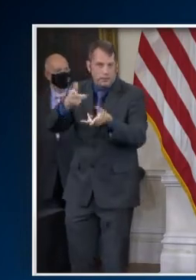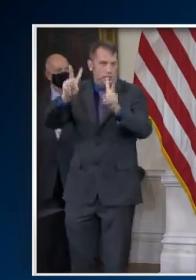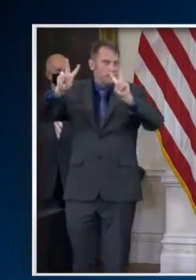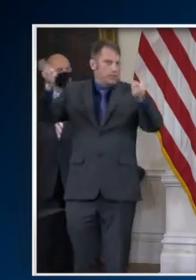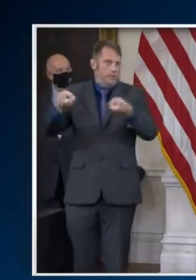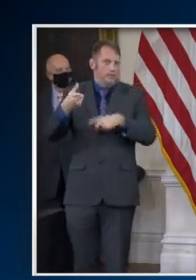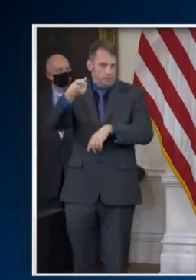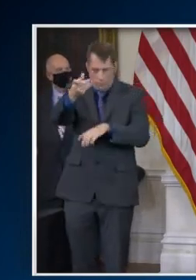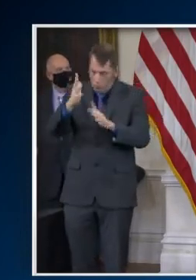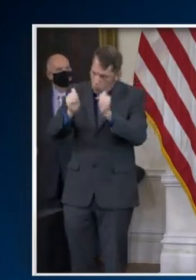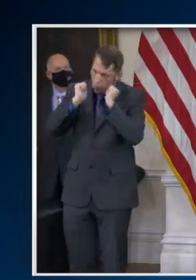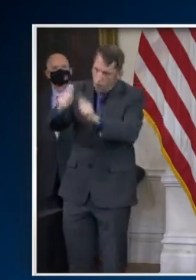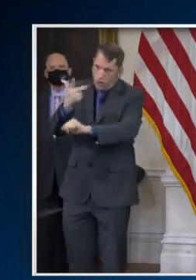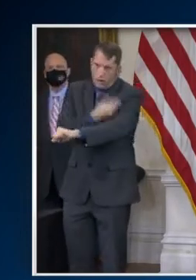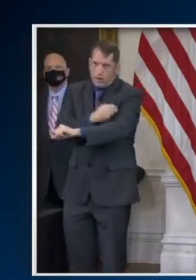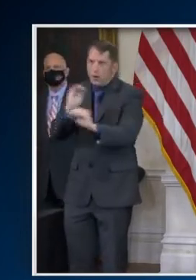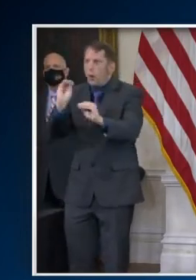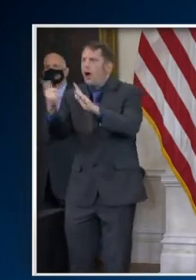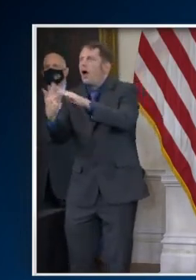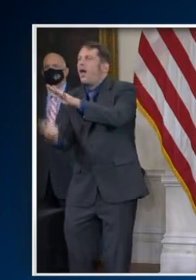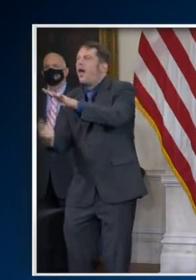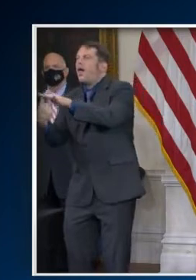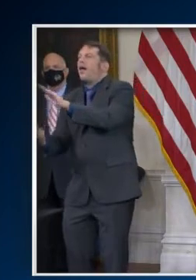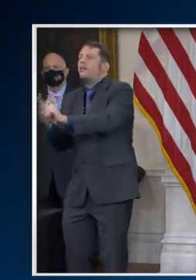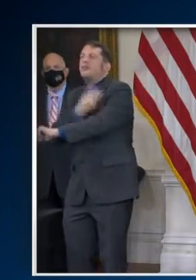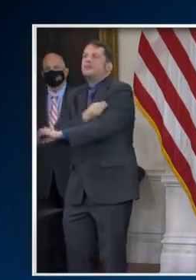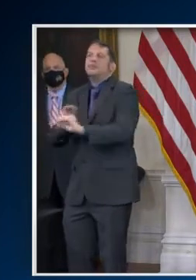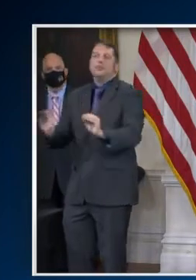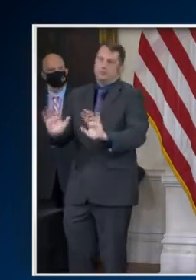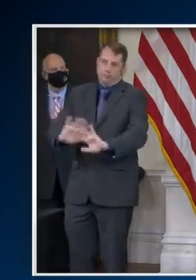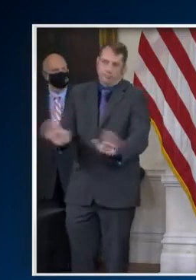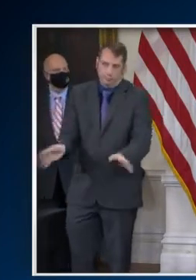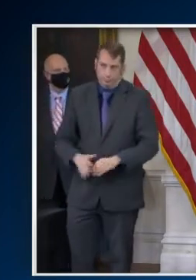ORGANIZATIONS ARE WORKING TO ENSURE NO ARM IS LEFT BEHIND.